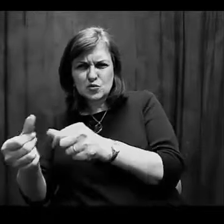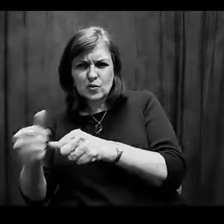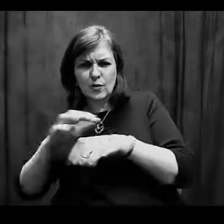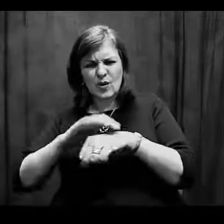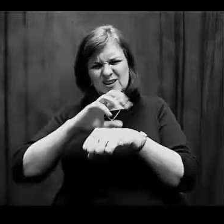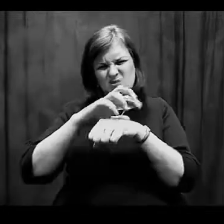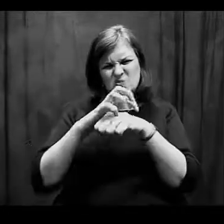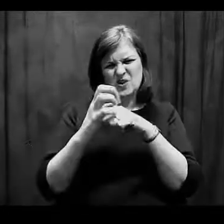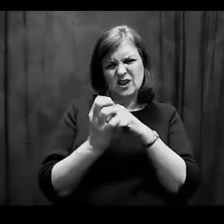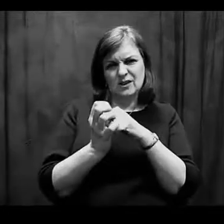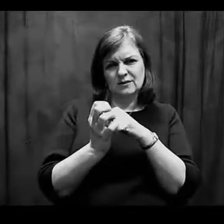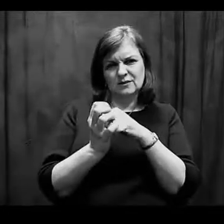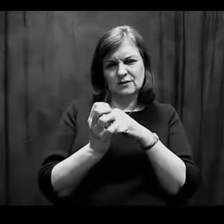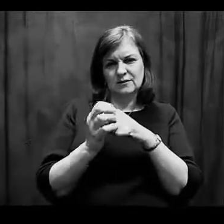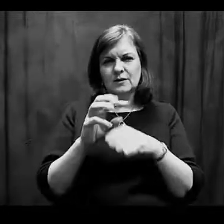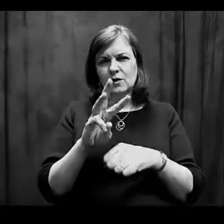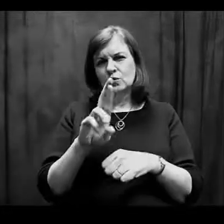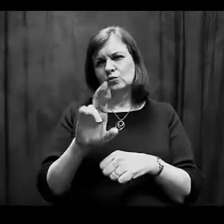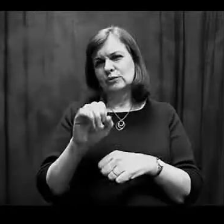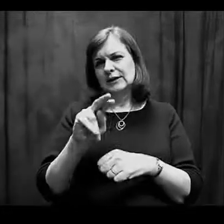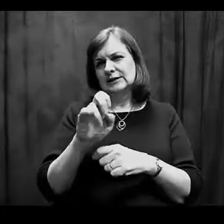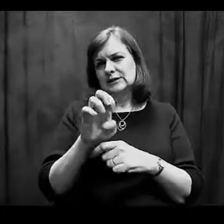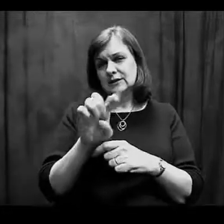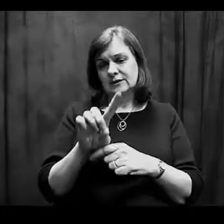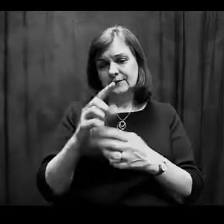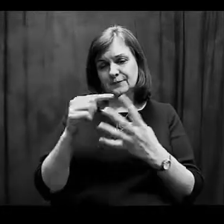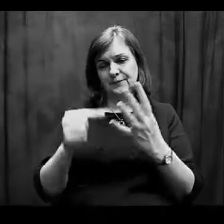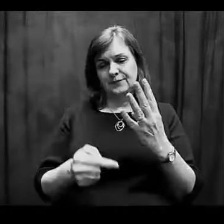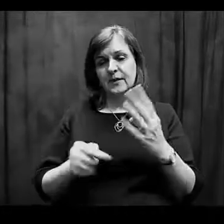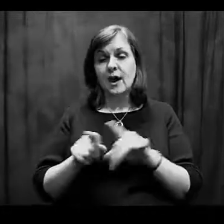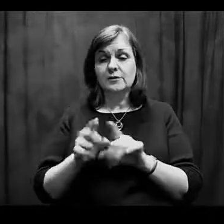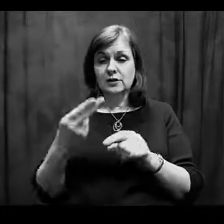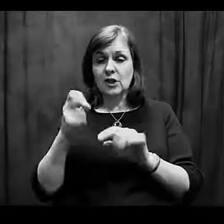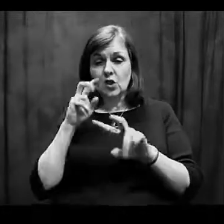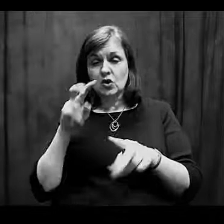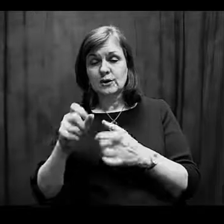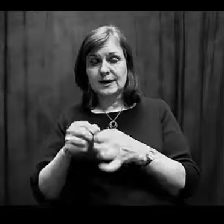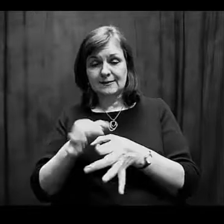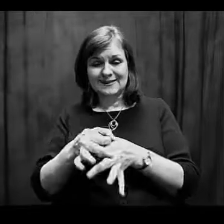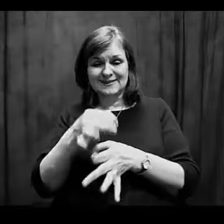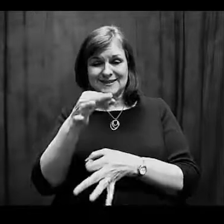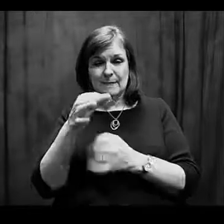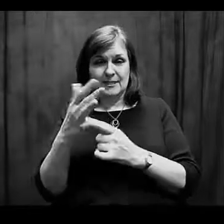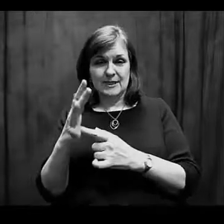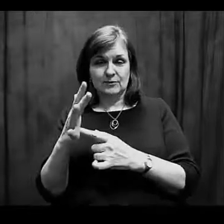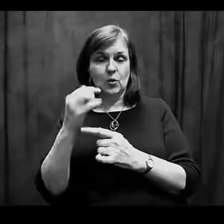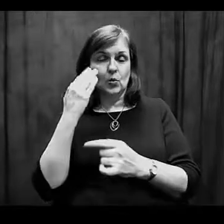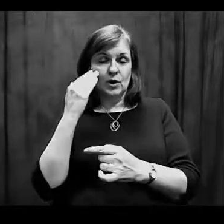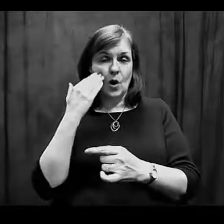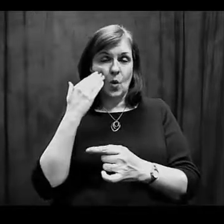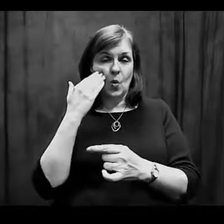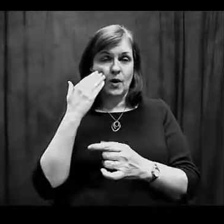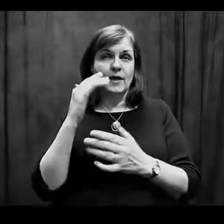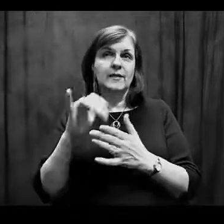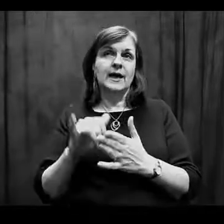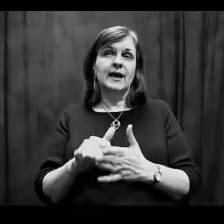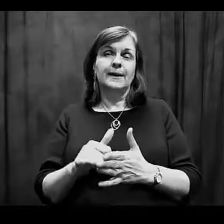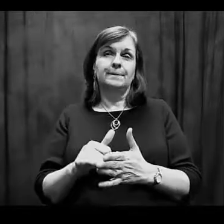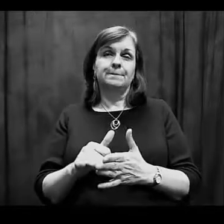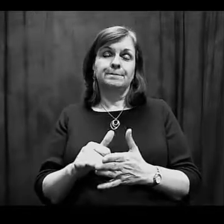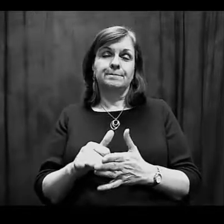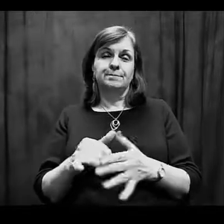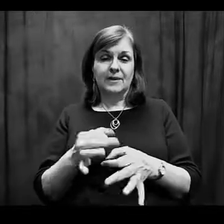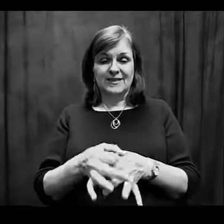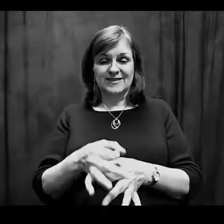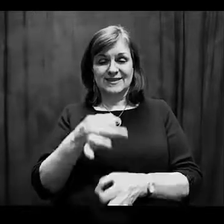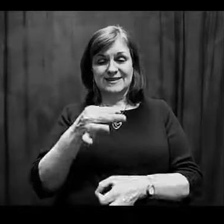peas or wrinkled peas but the ideas just kind of are endless for Mendel here -- he also looked at stems & leaves. we now know that